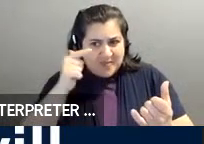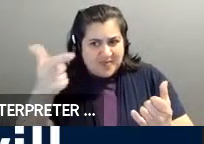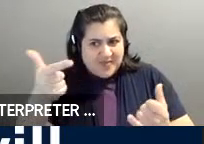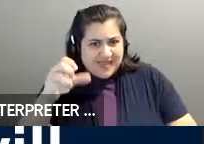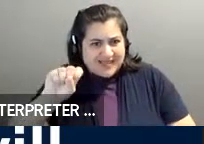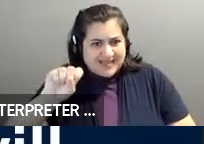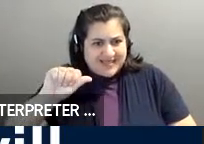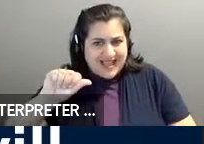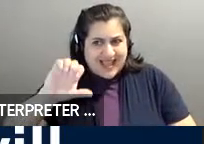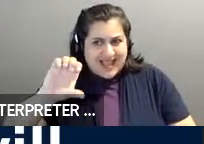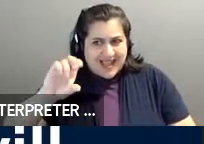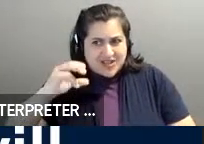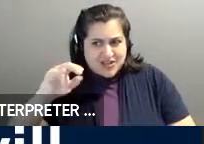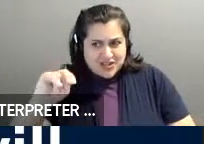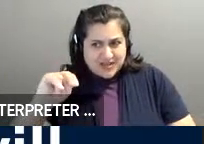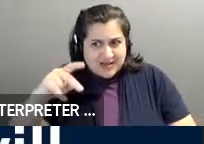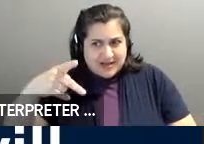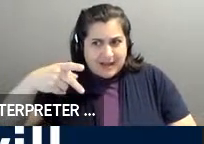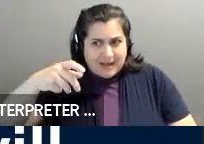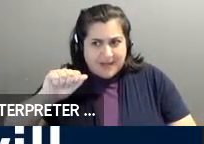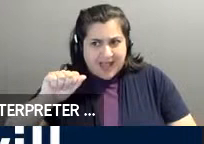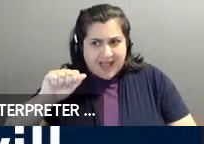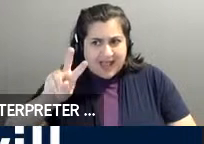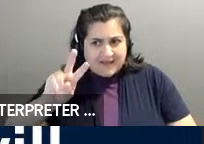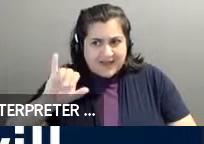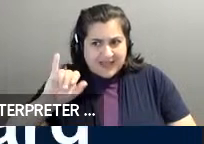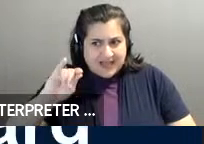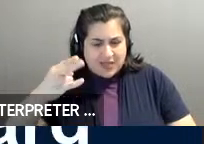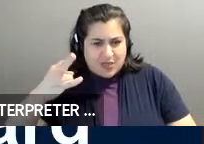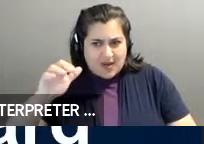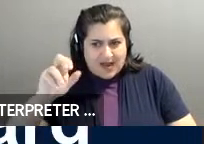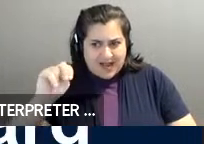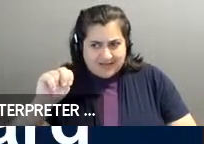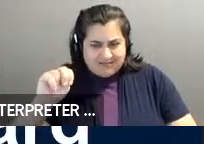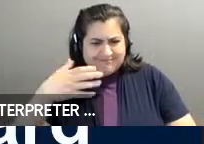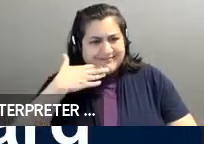Sachin Pavithran: Thank you, Rose Marie. Good afternoon, everyone.